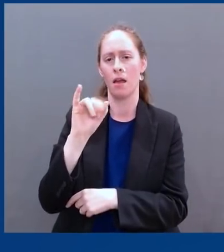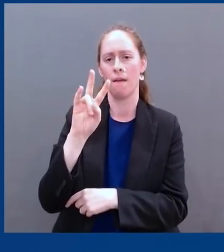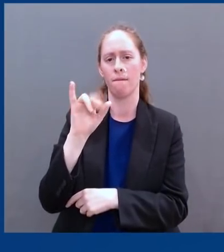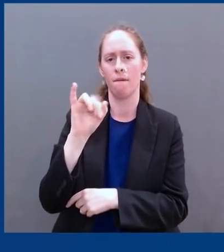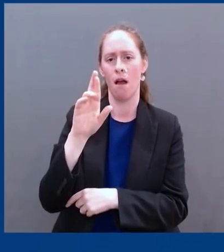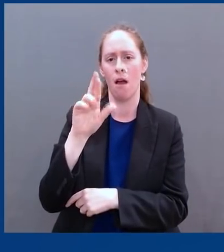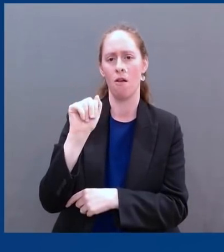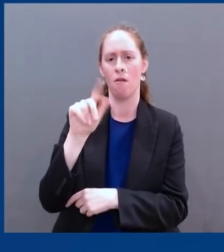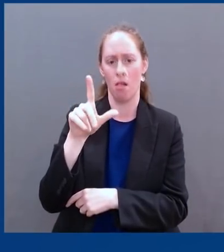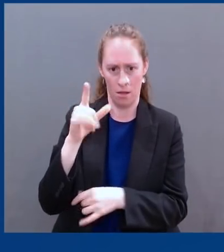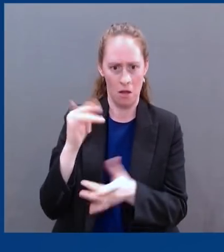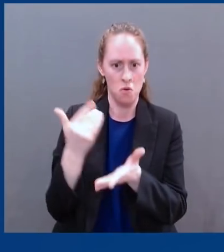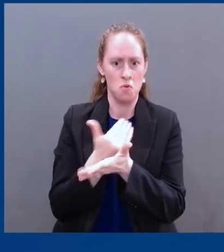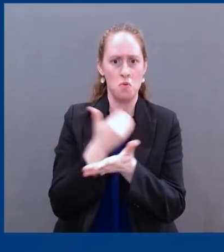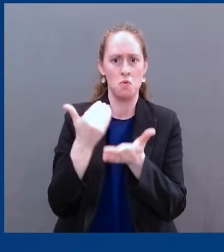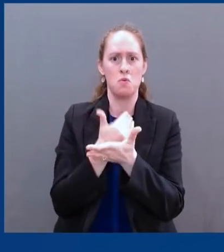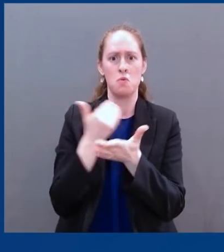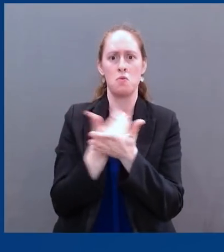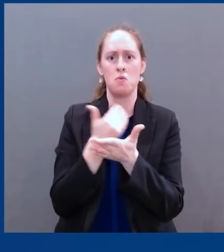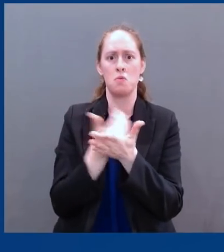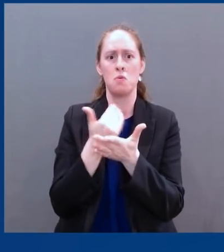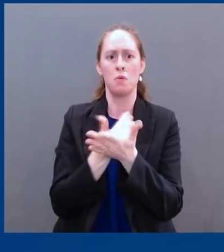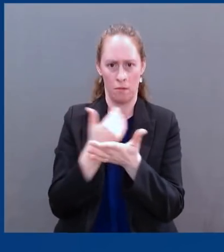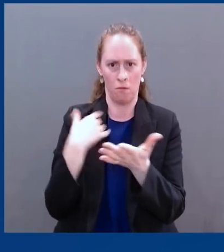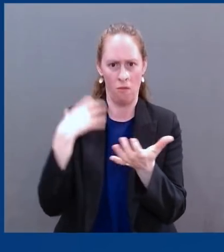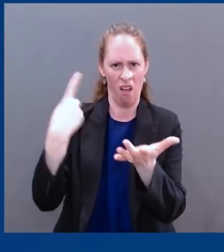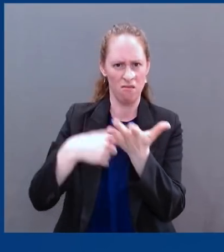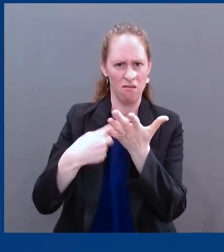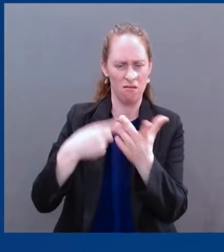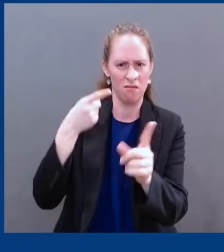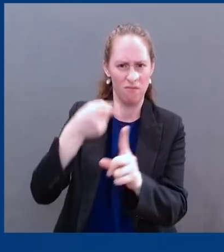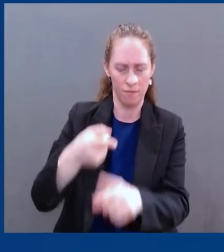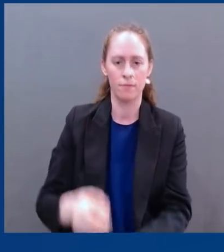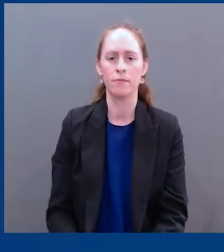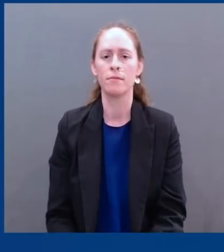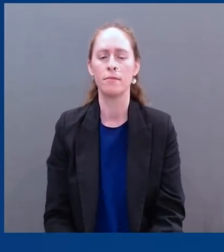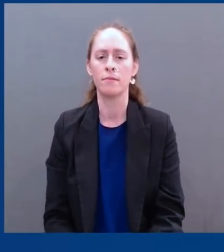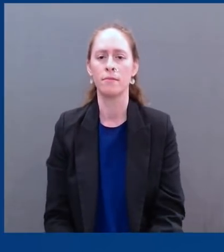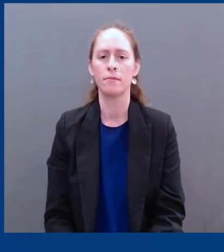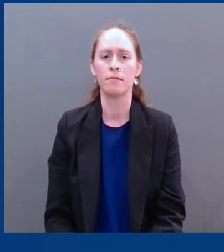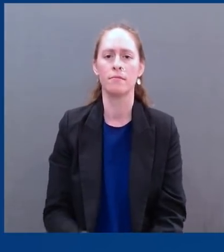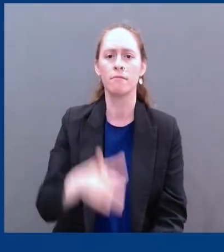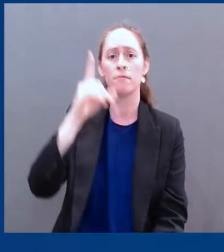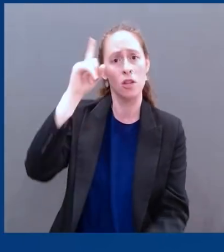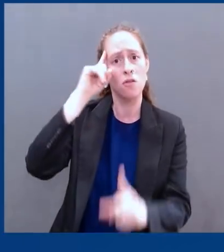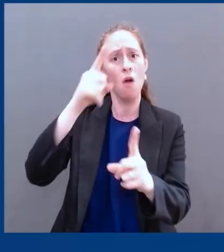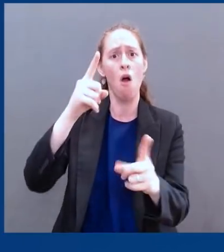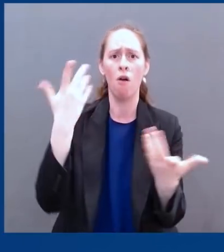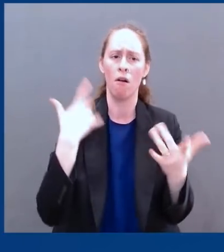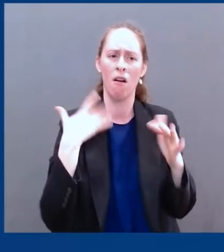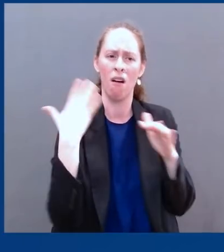with the purpose of keeping people out of the hospital. Next slide. As you can see from this schematic,